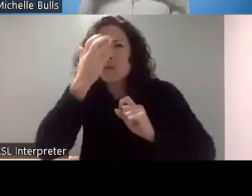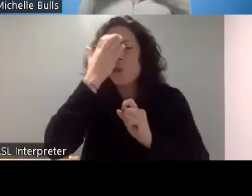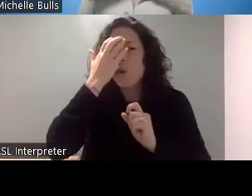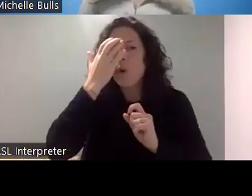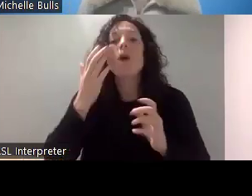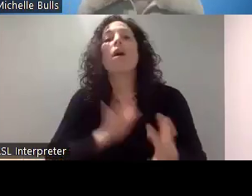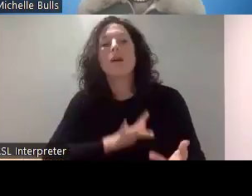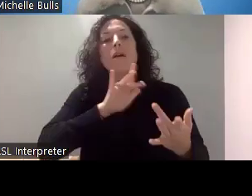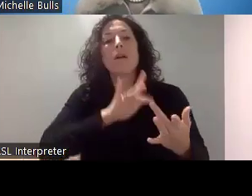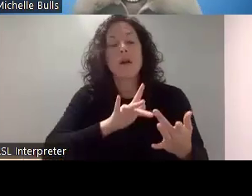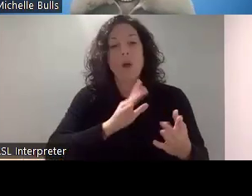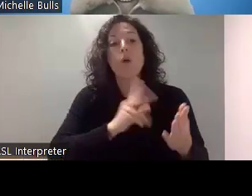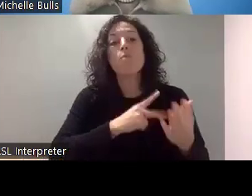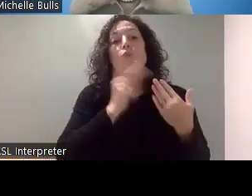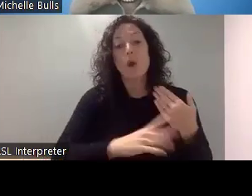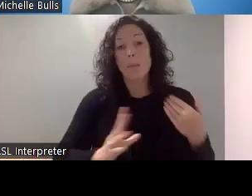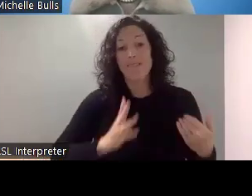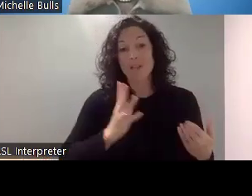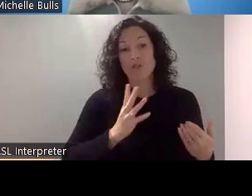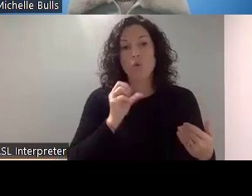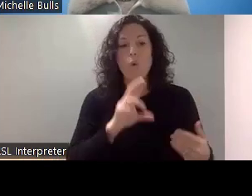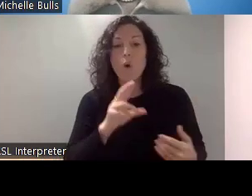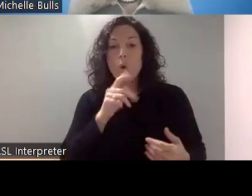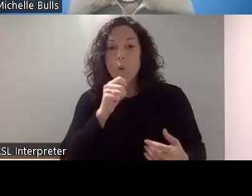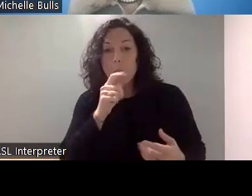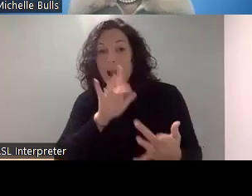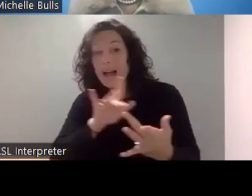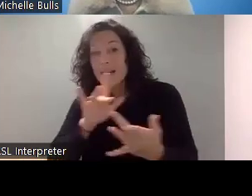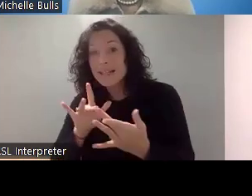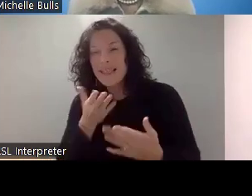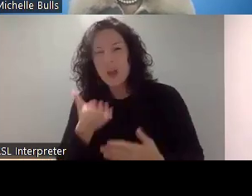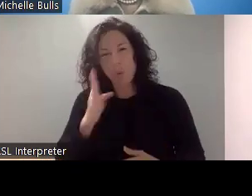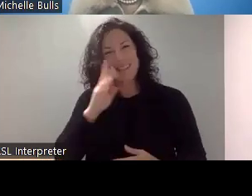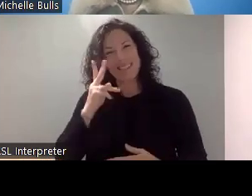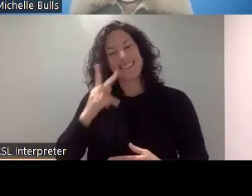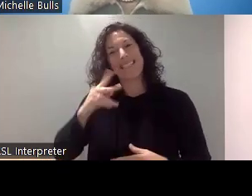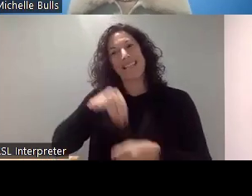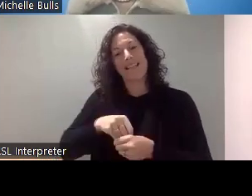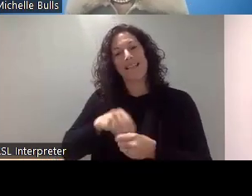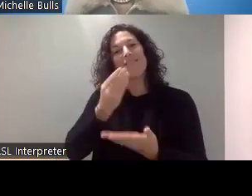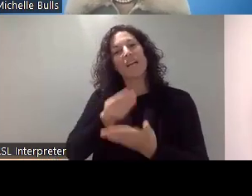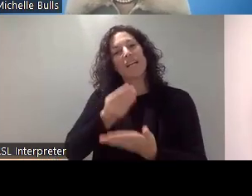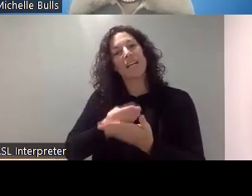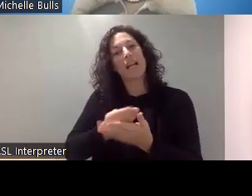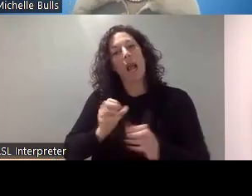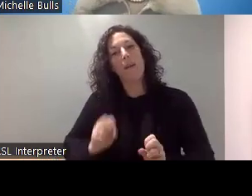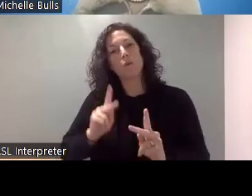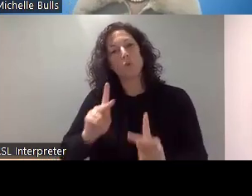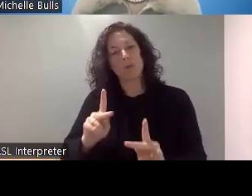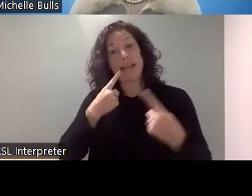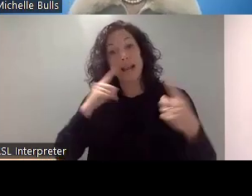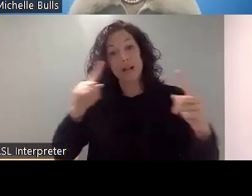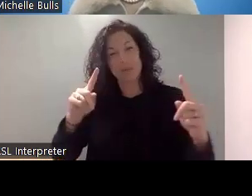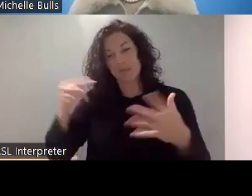or to the contacts that are outlined in the funding opportunity announcement. For the systems for award management,